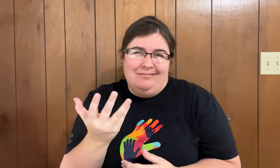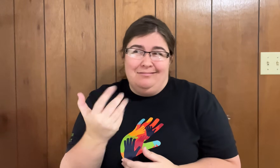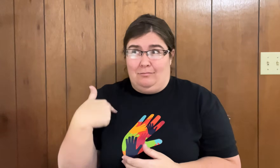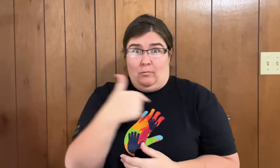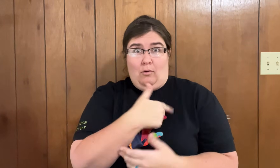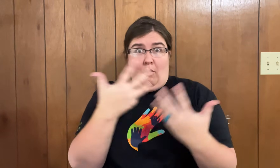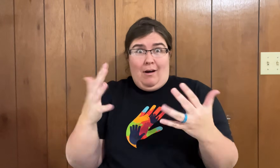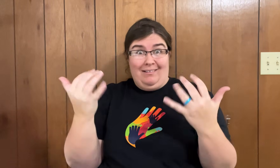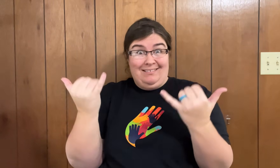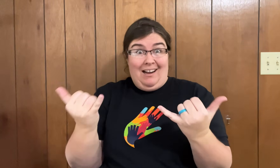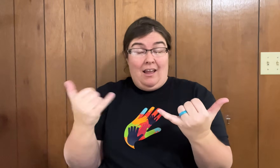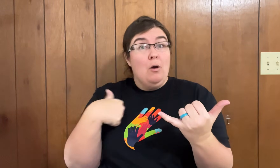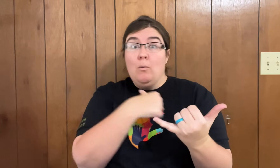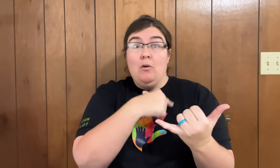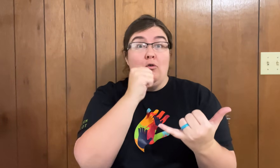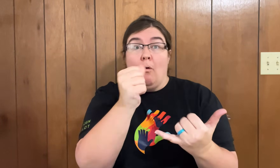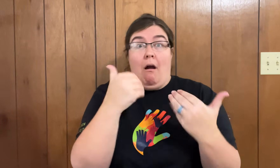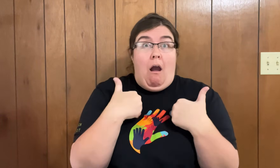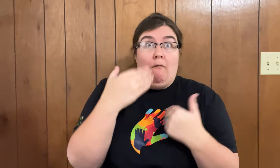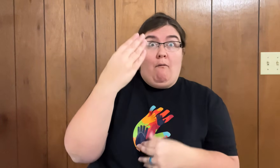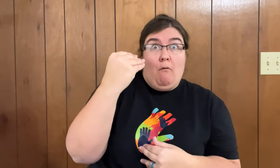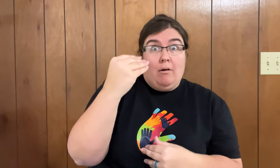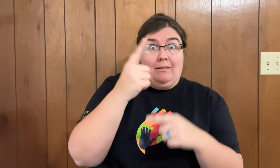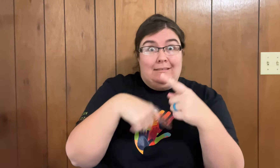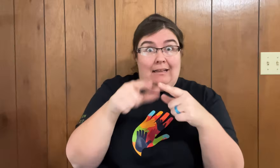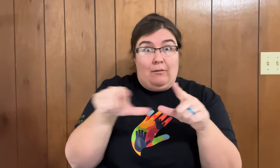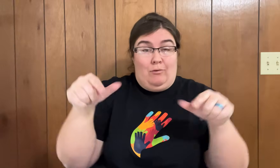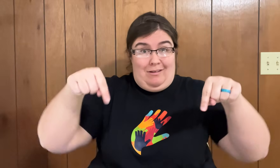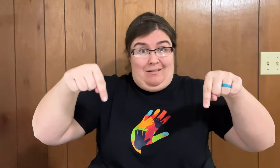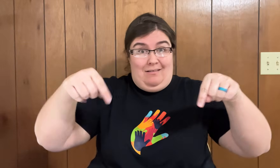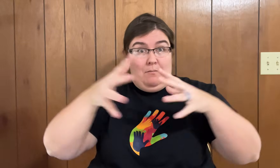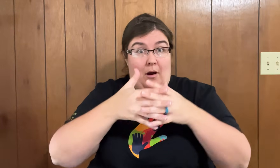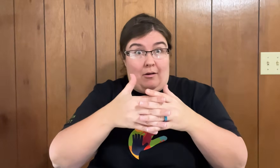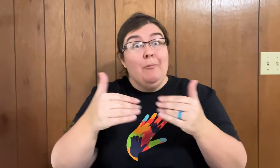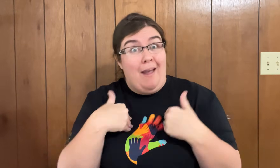We already have this issue here in the USA and we don't have 14 sign languages